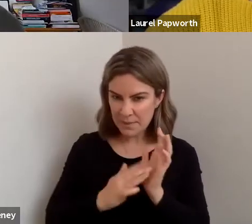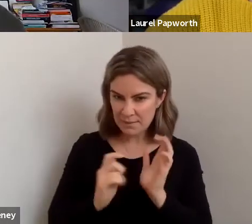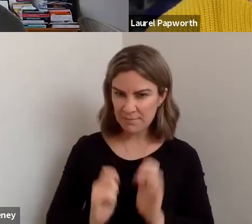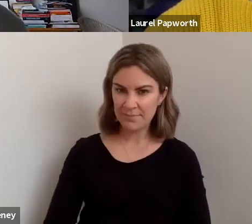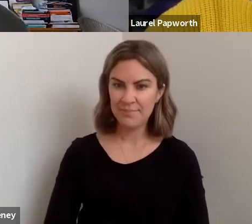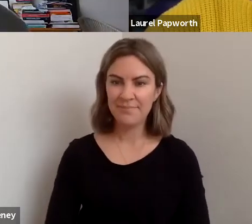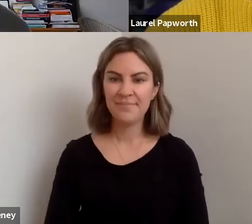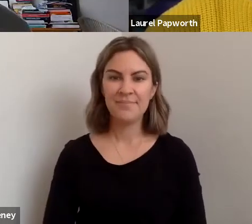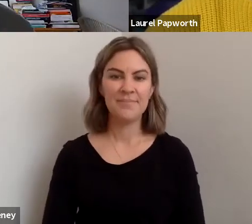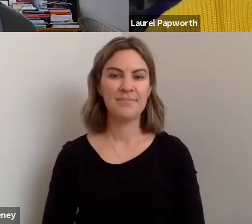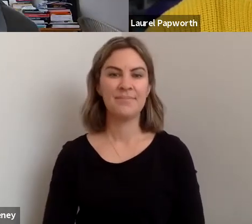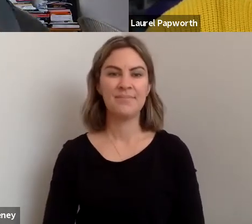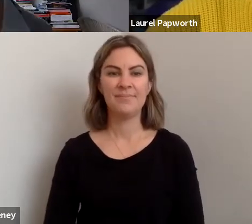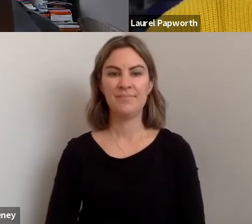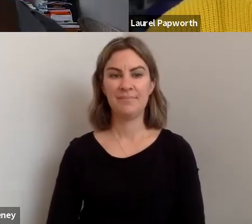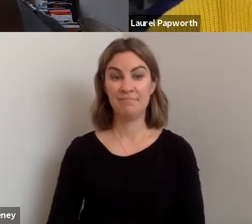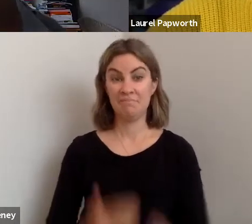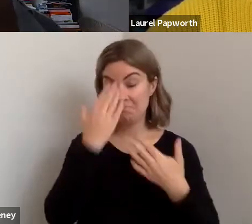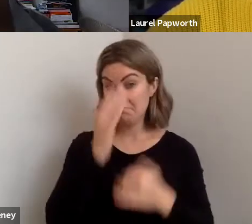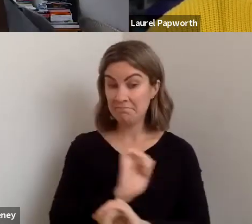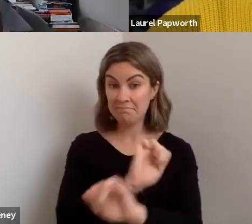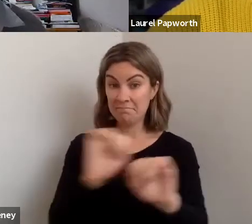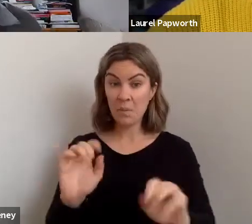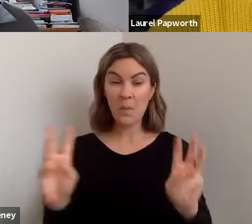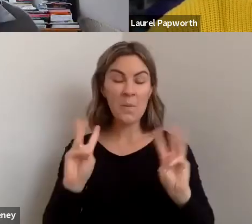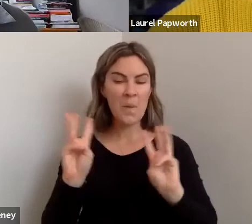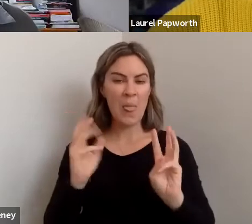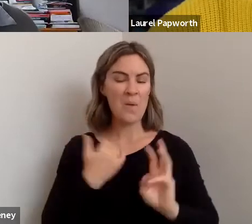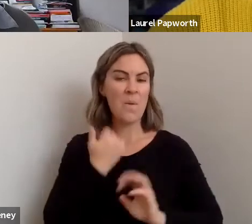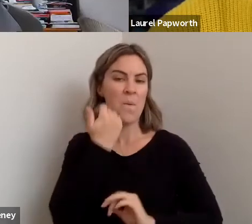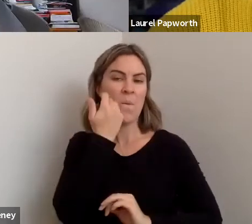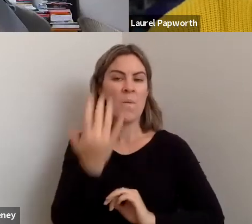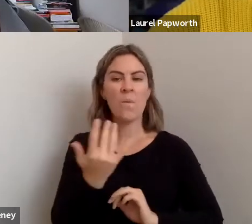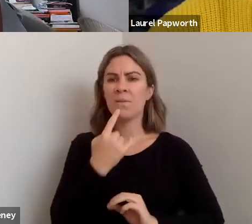I don't know about your weather. I always give a tiny little weather report as we head in.